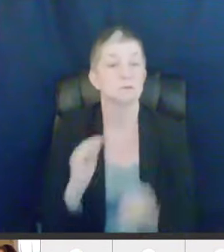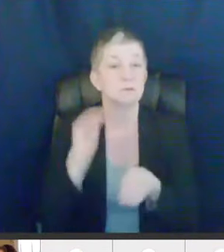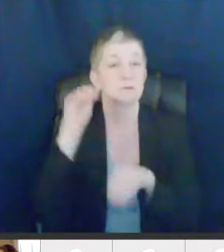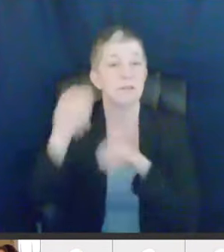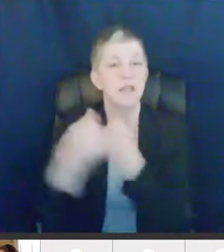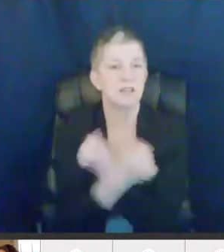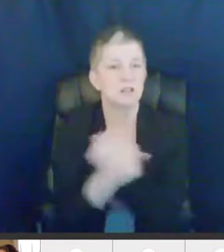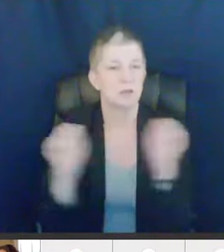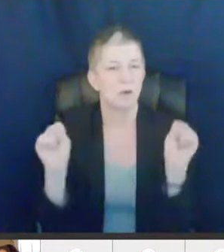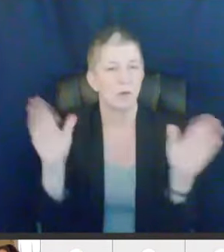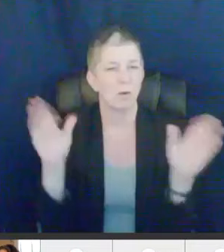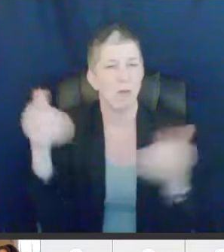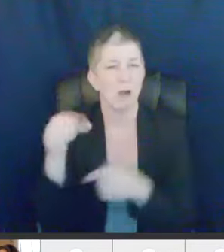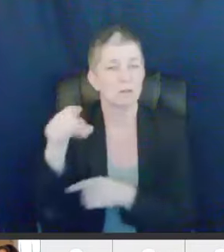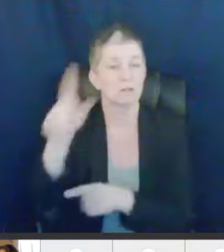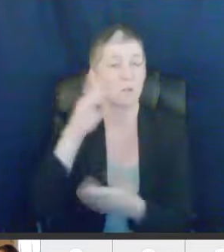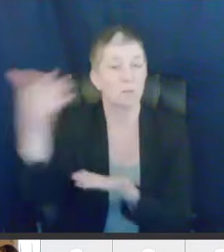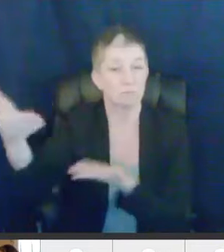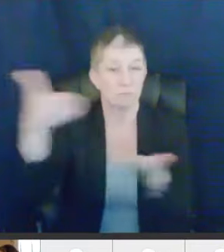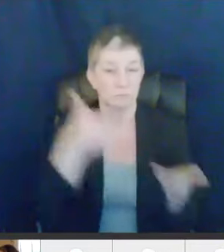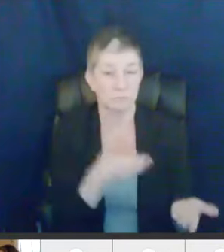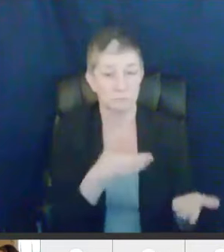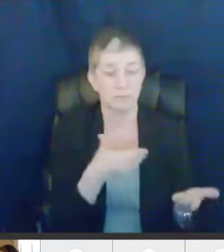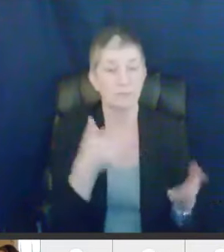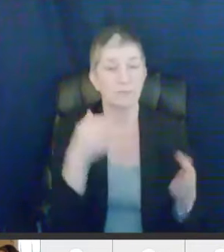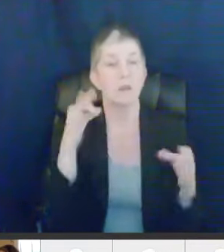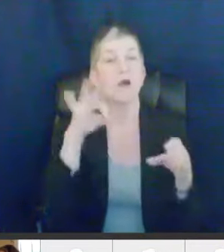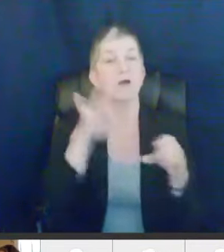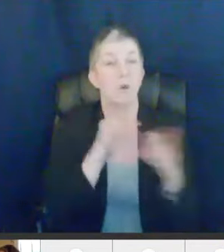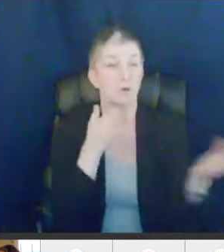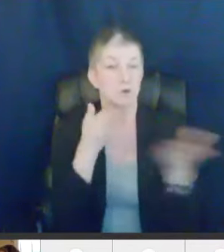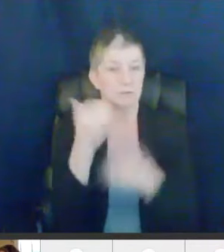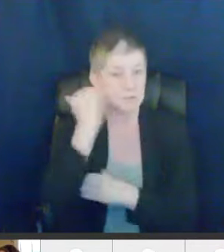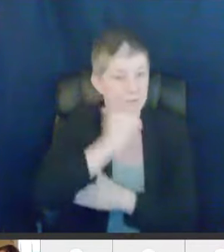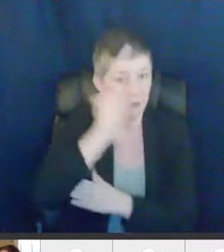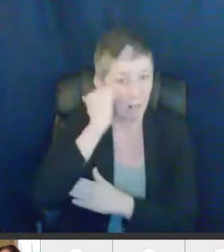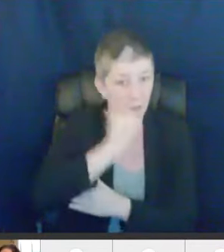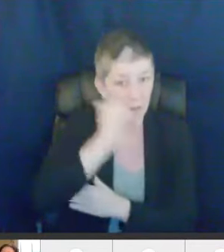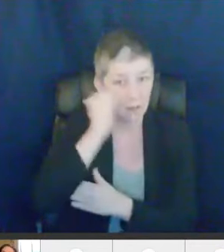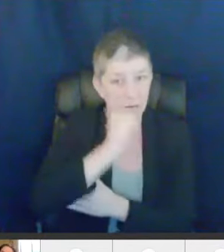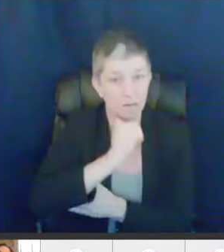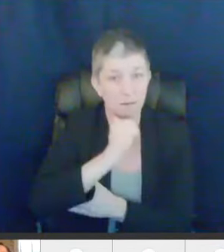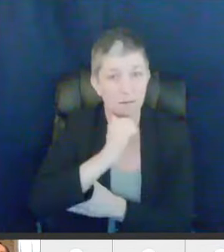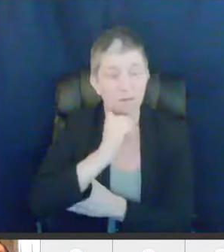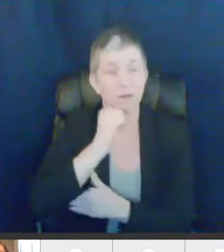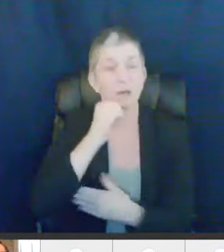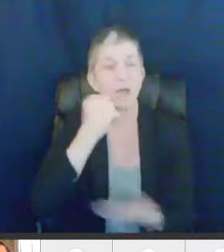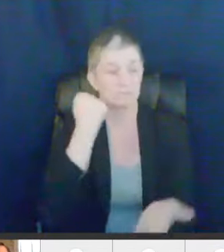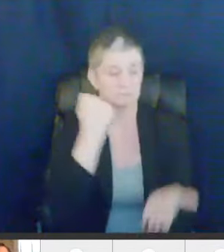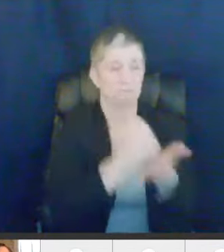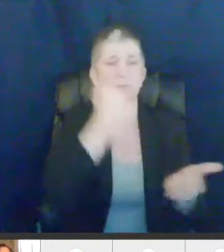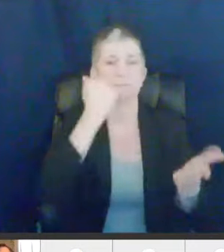boxes will be delivered to voters sale services daily stand as received